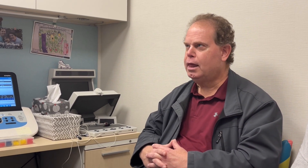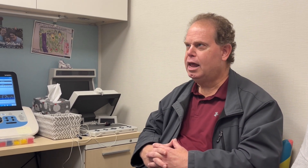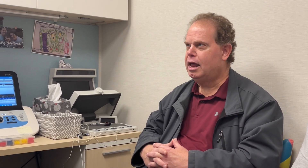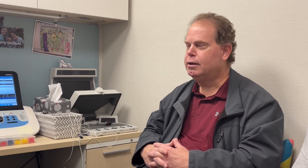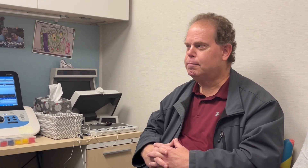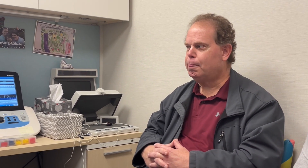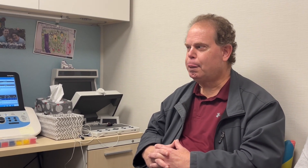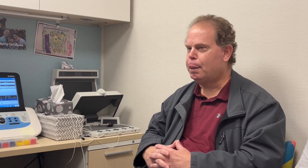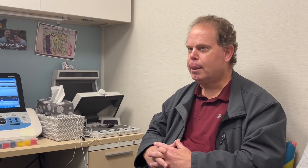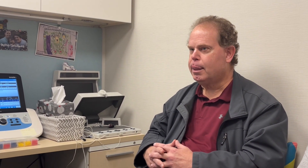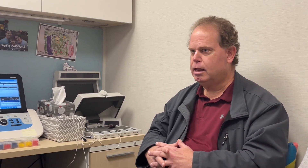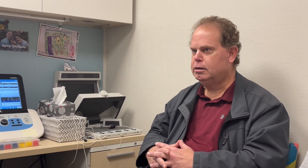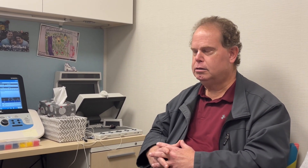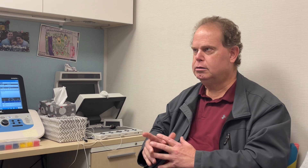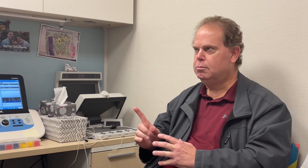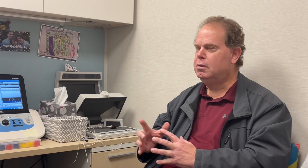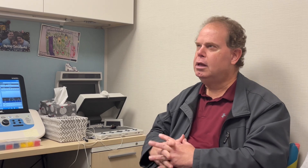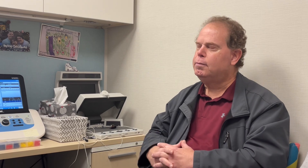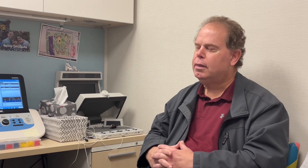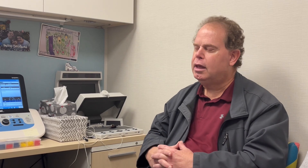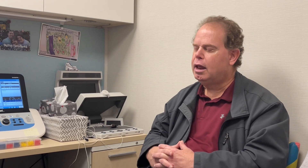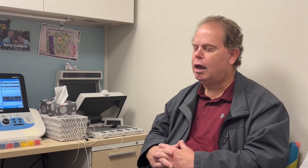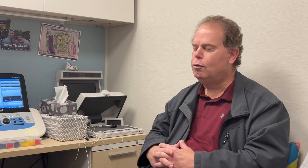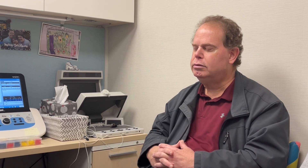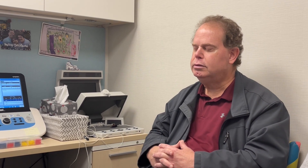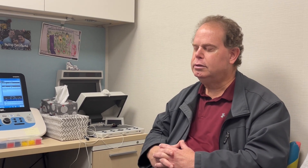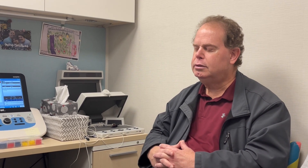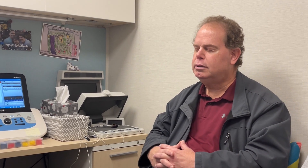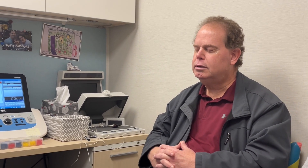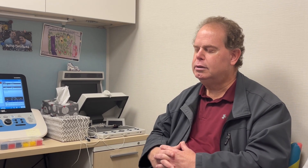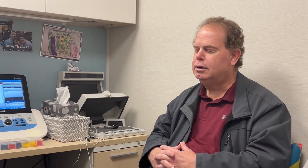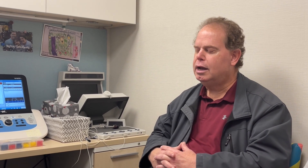like does it hurt hello